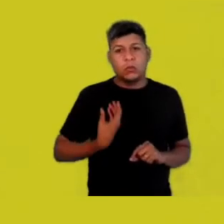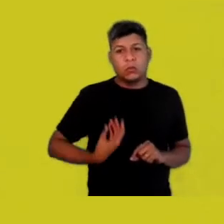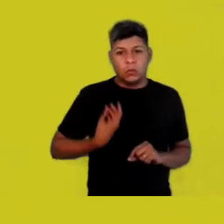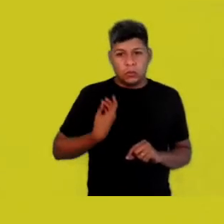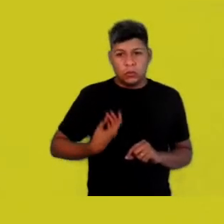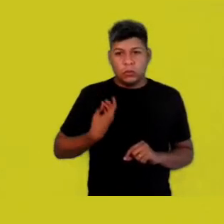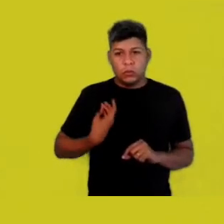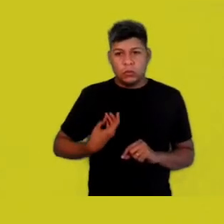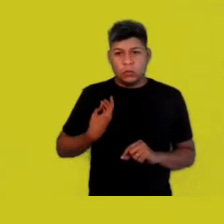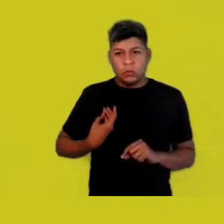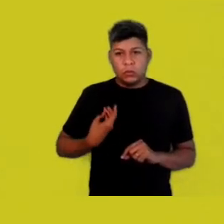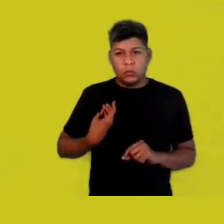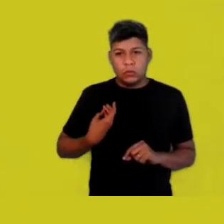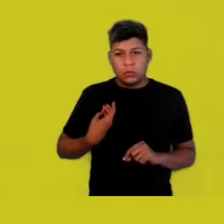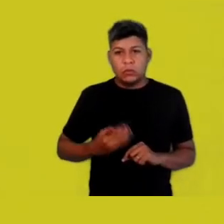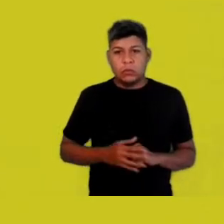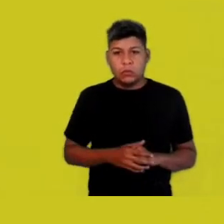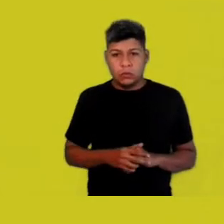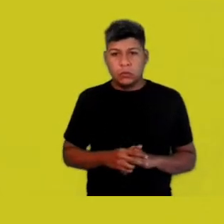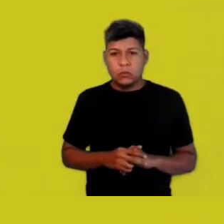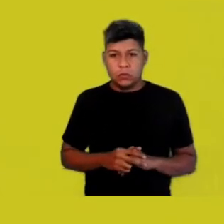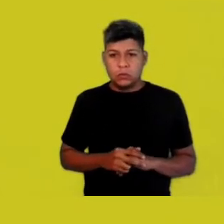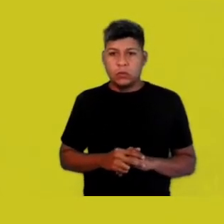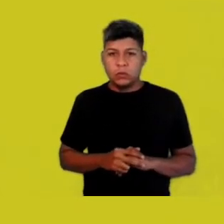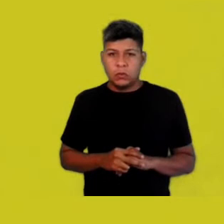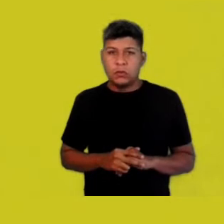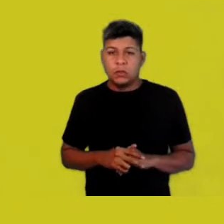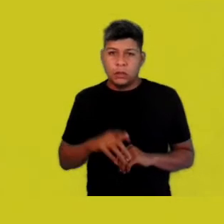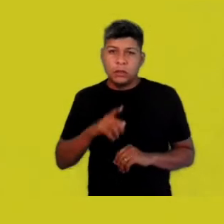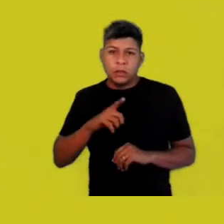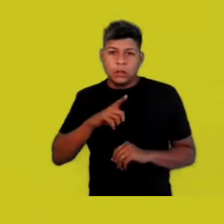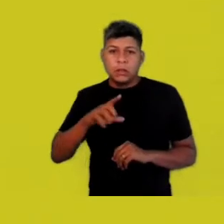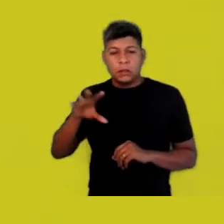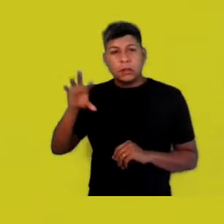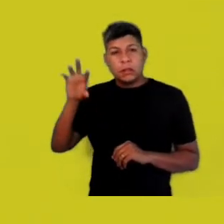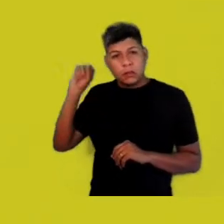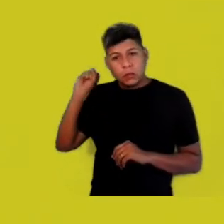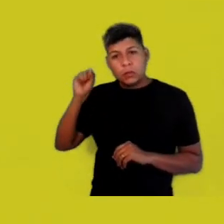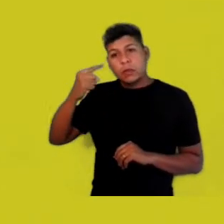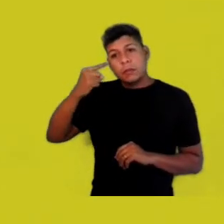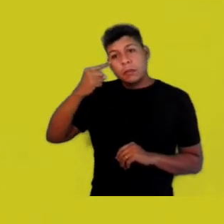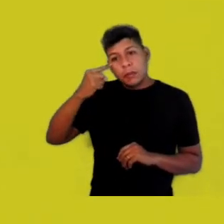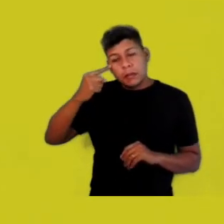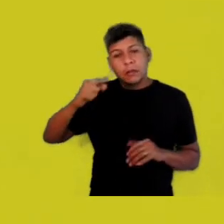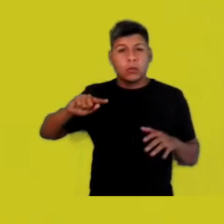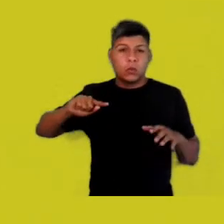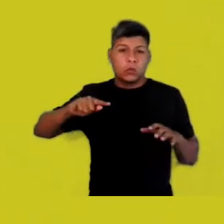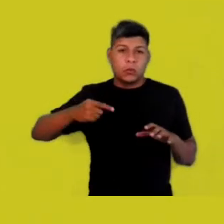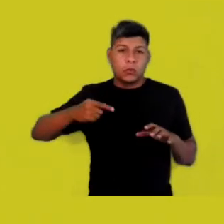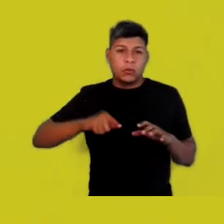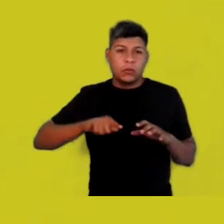you, the listeners, are re-thinking deeply ethics